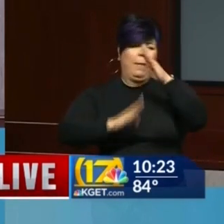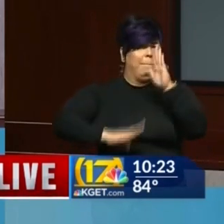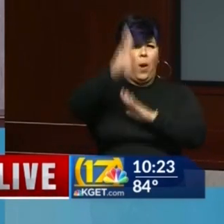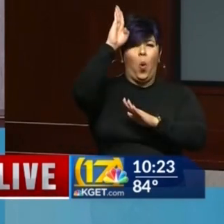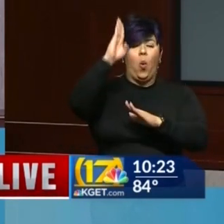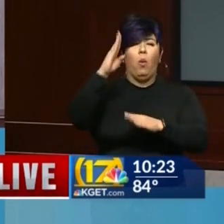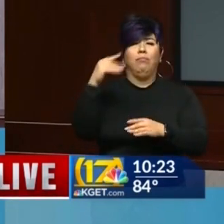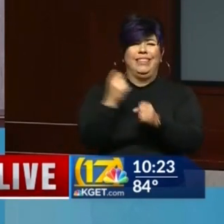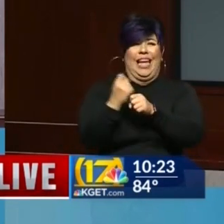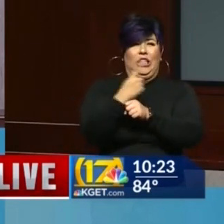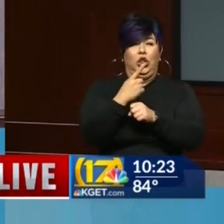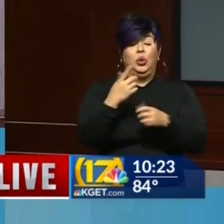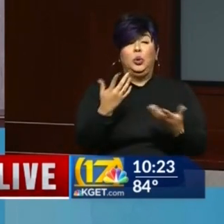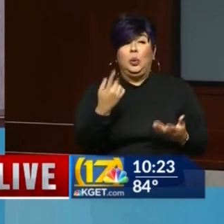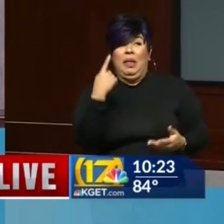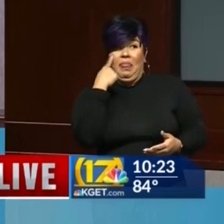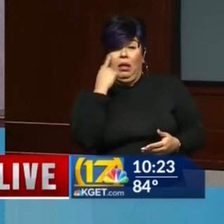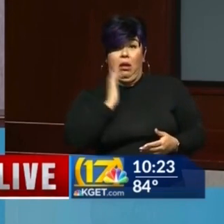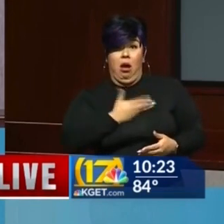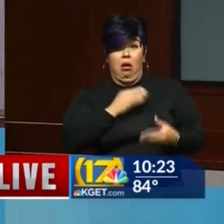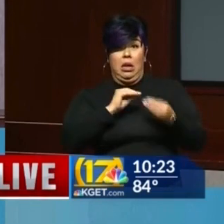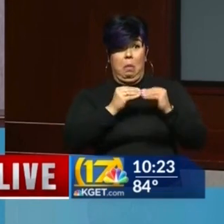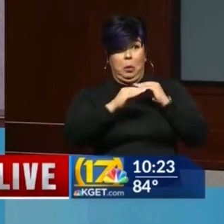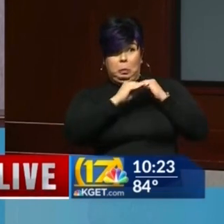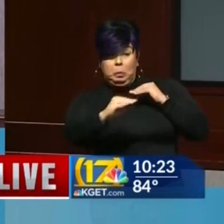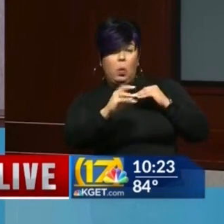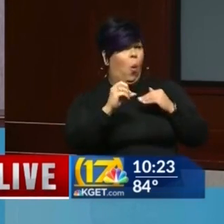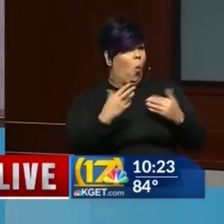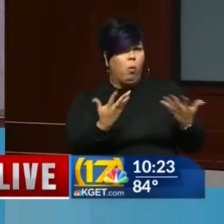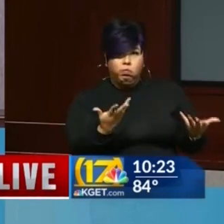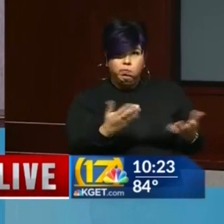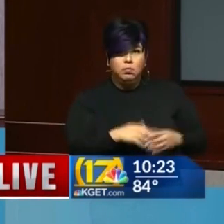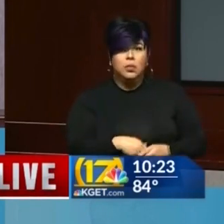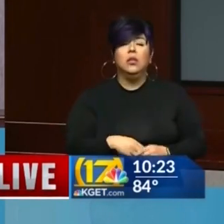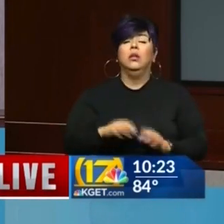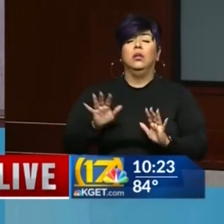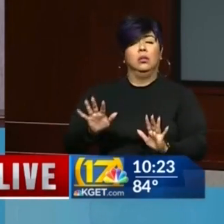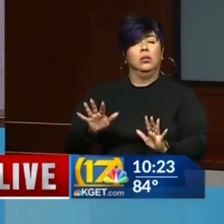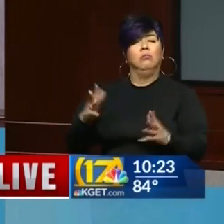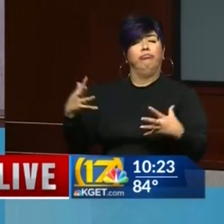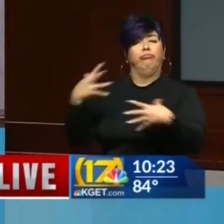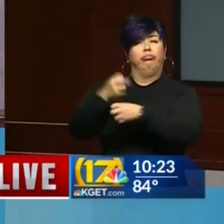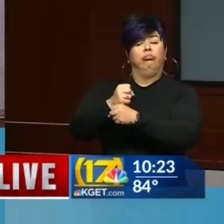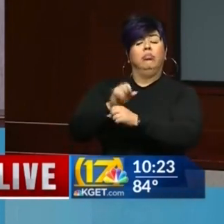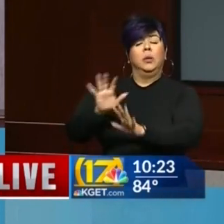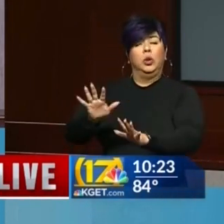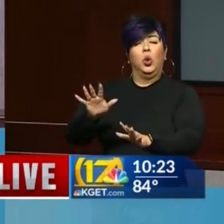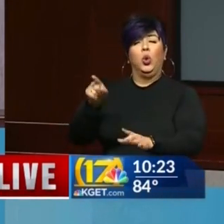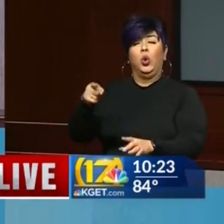GET INTO THESE COLDER MONTHS, THAT WE WILL HAVE OUR PEAK CAN SOMETIME NEXT YEAR, SO ARE WE